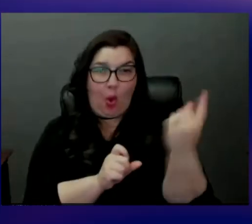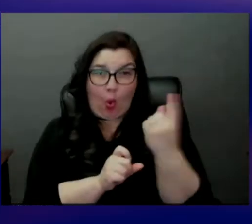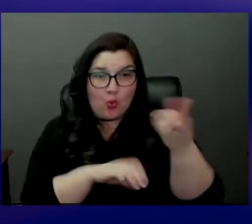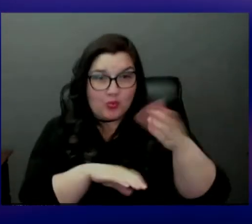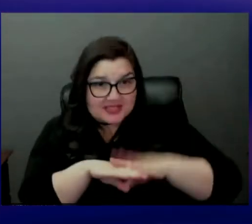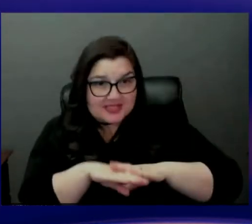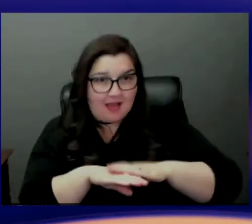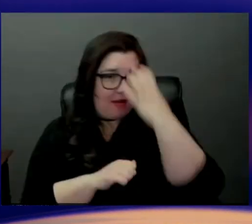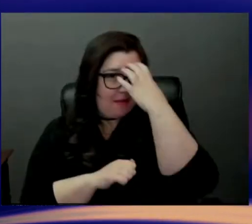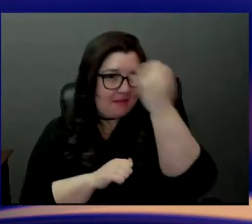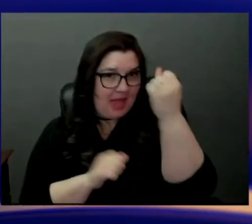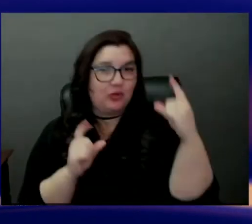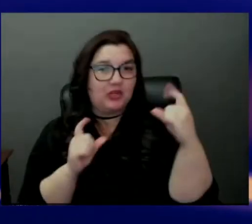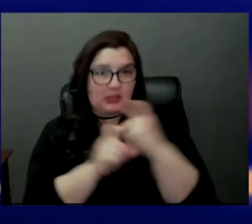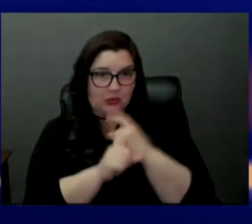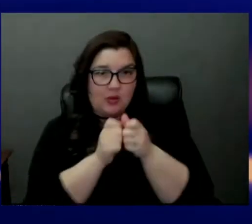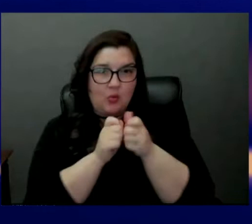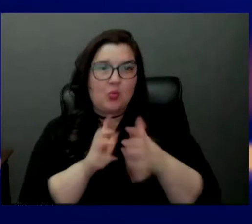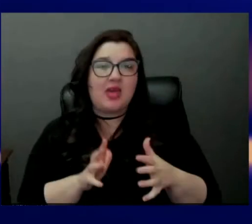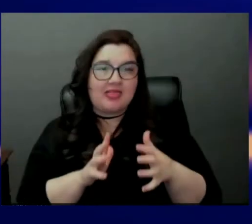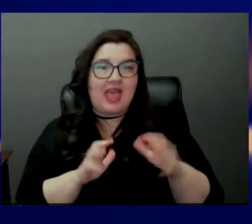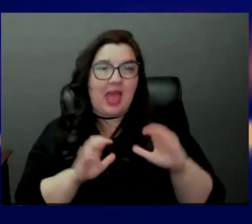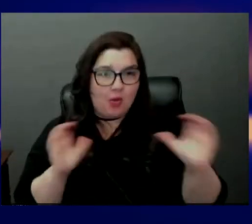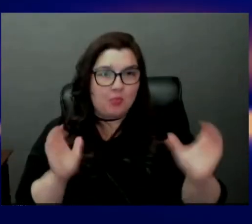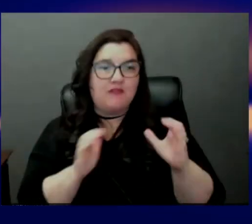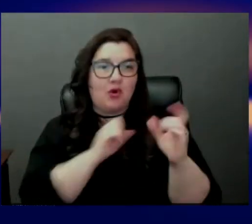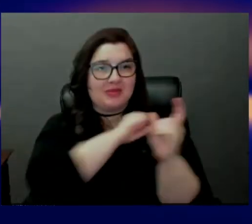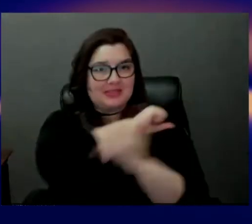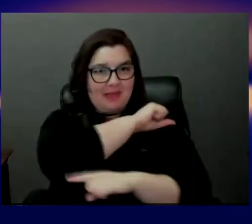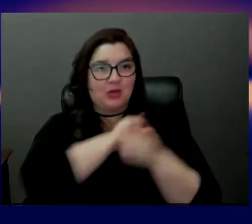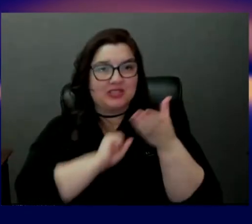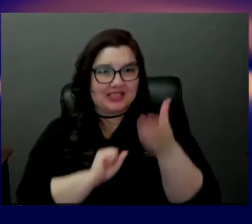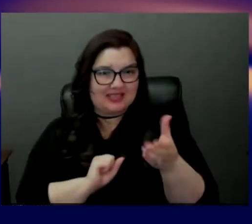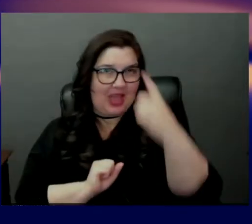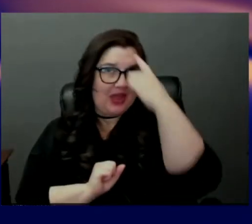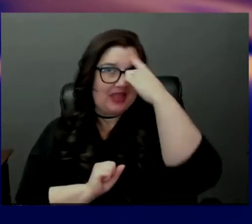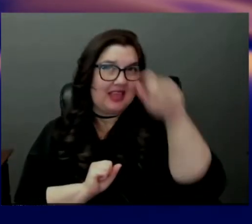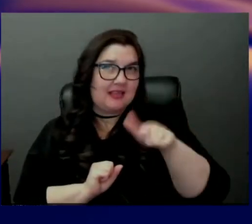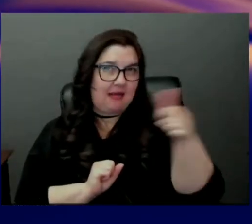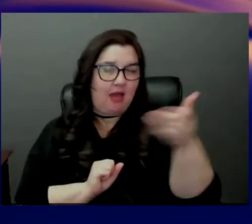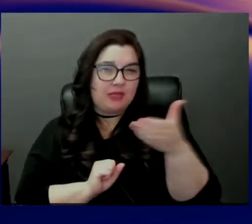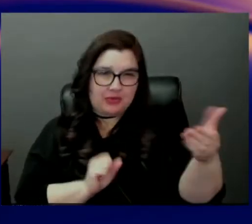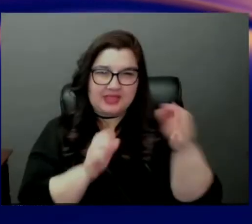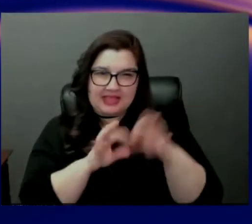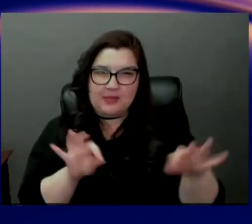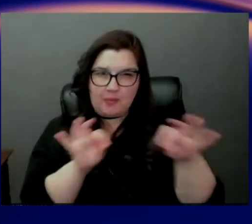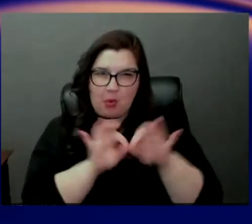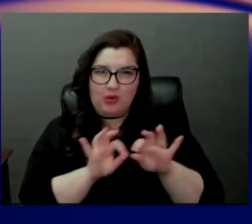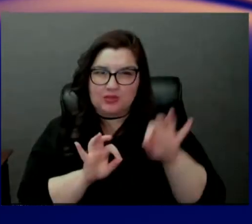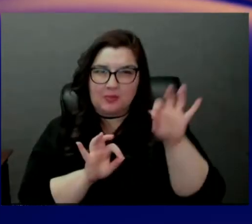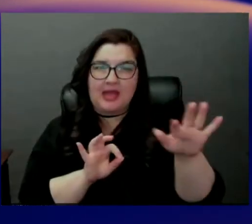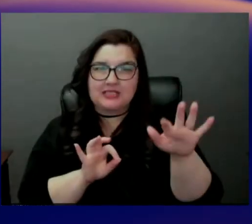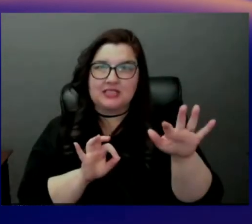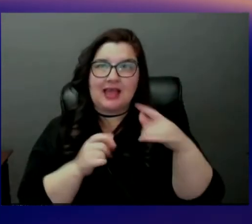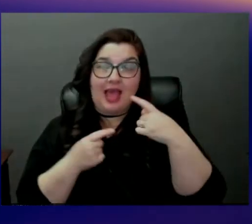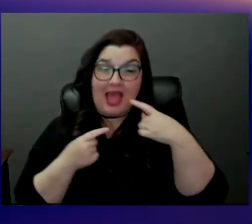without a performance penalty there. I think the other thing to mention it's that we've announced that is not generally available today,